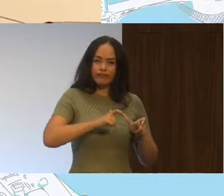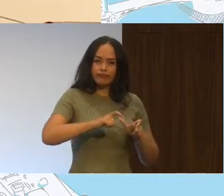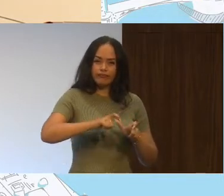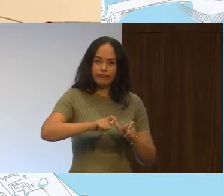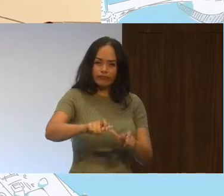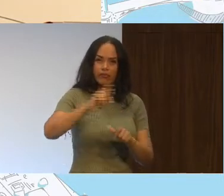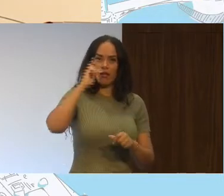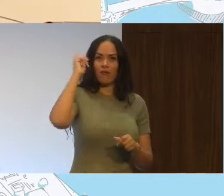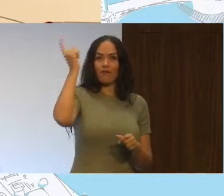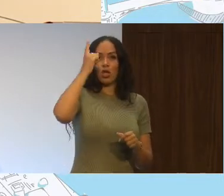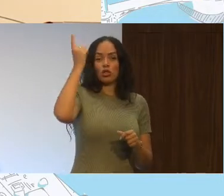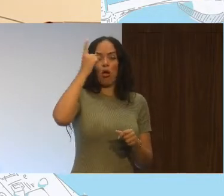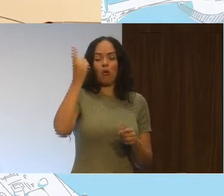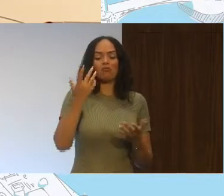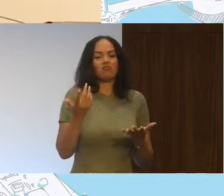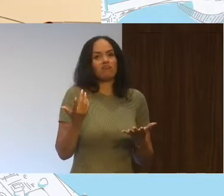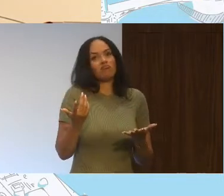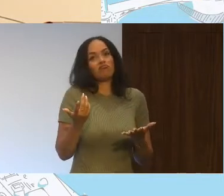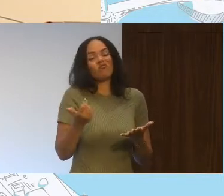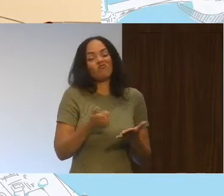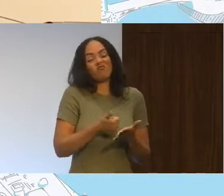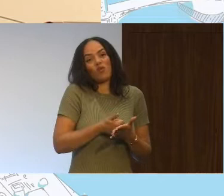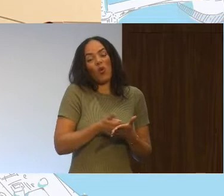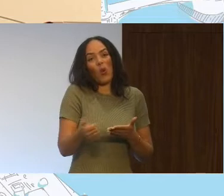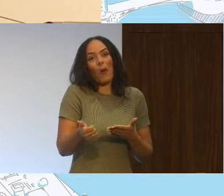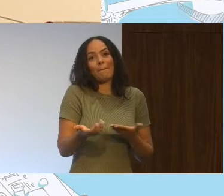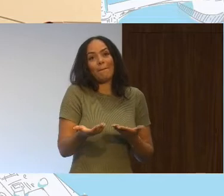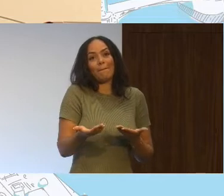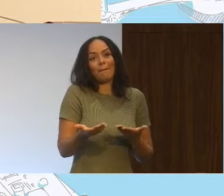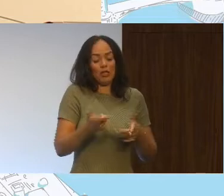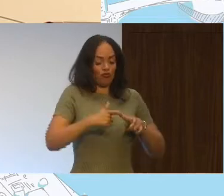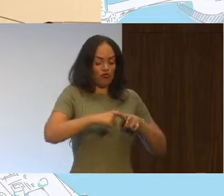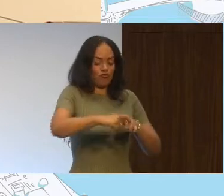um, I mean, same as for chronic migraine, as in some cases